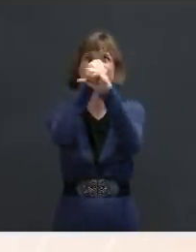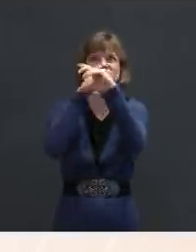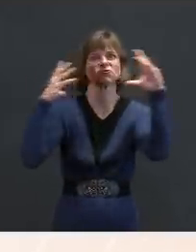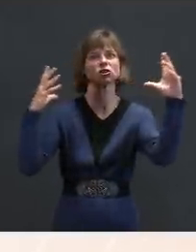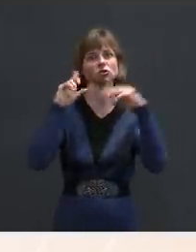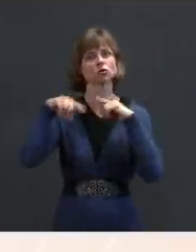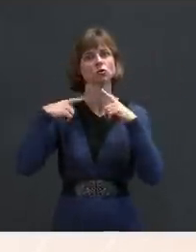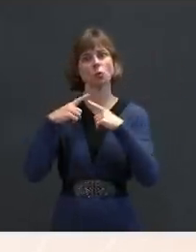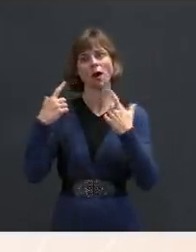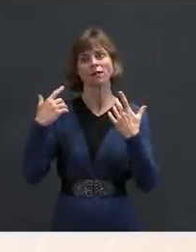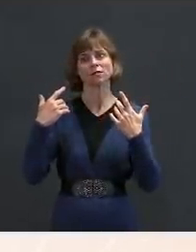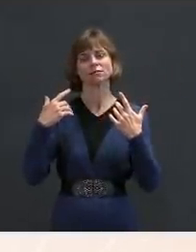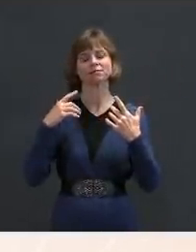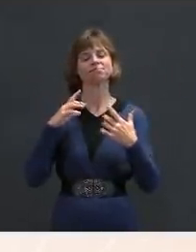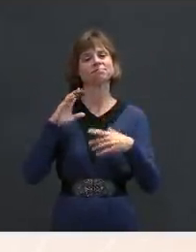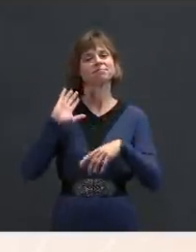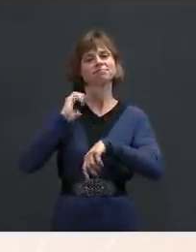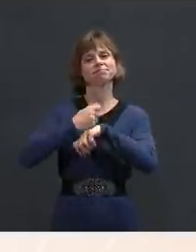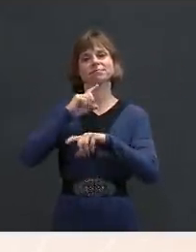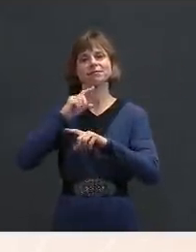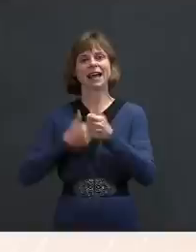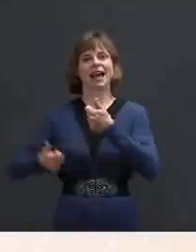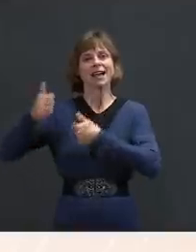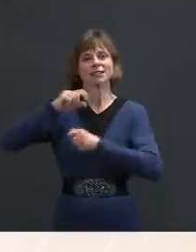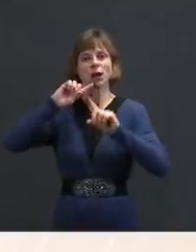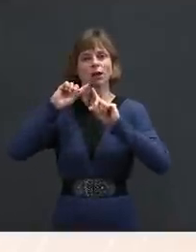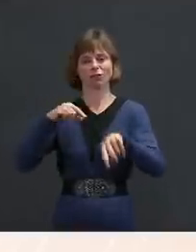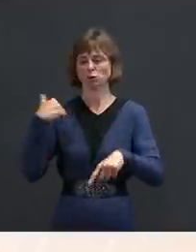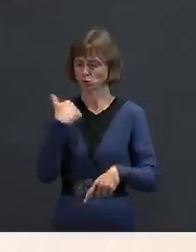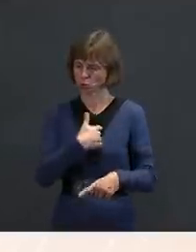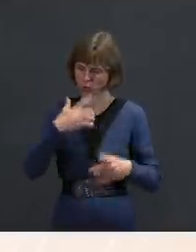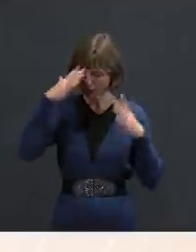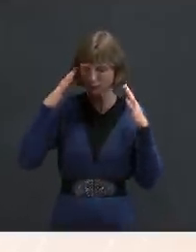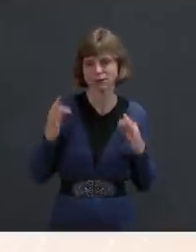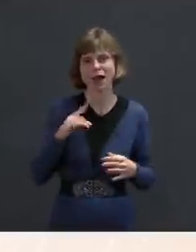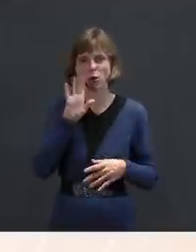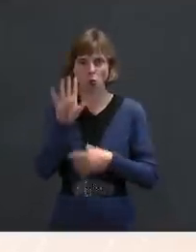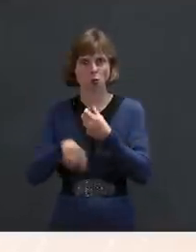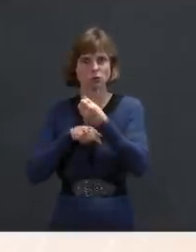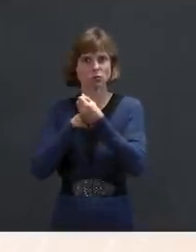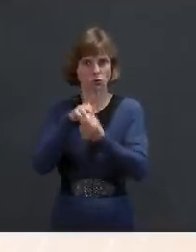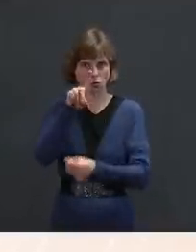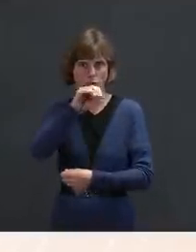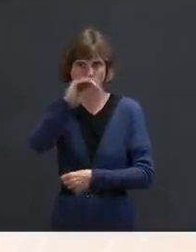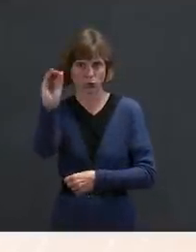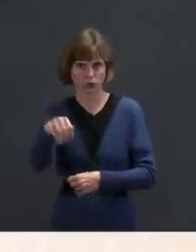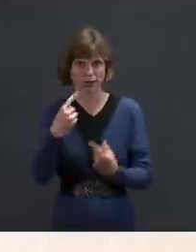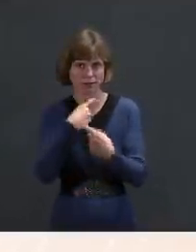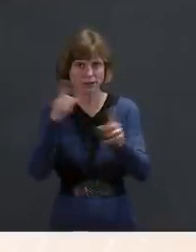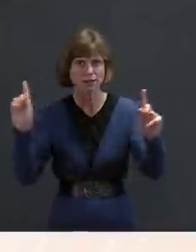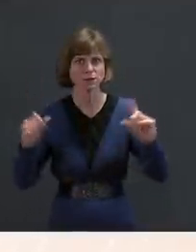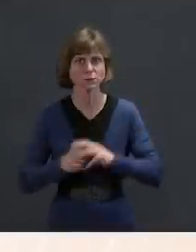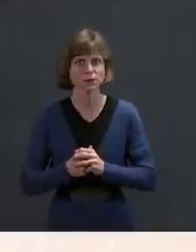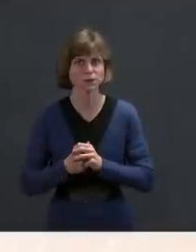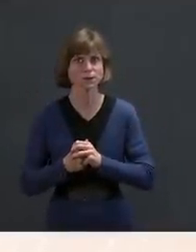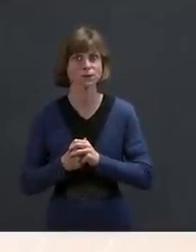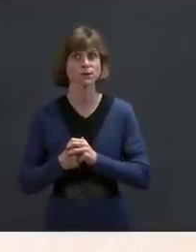and we are driven to implement them successfully. Let me, if I can, take a couple minutes to explain